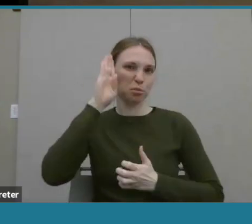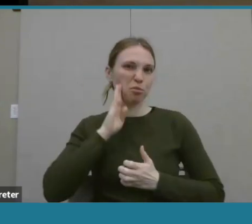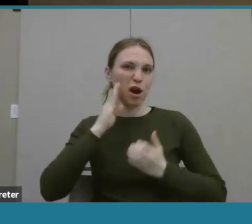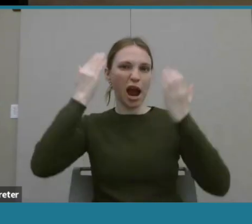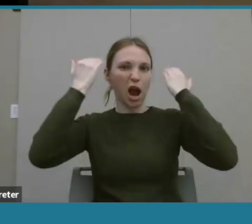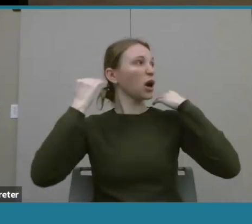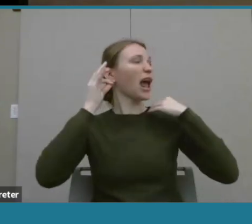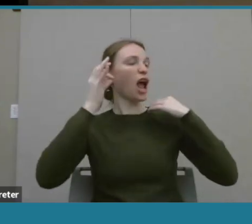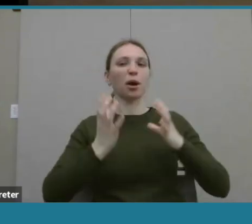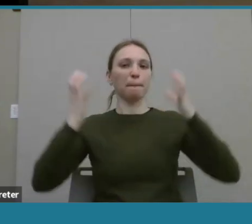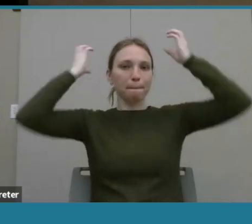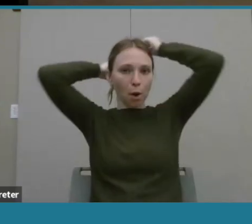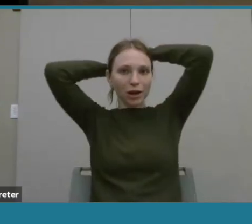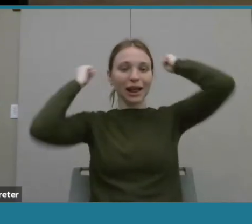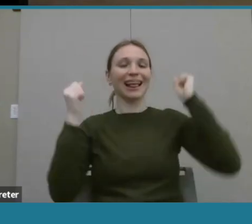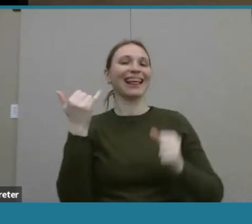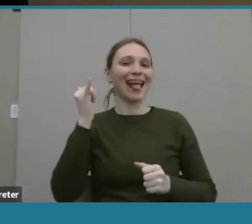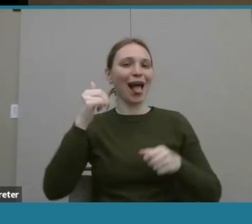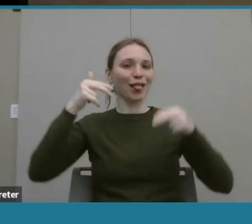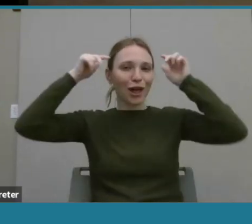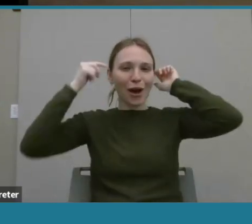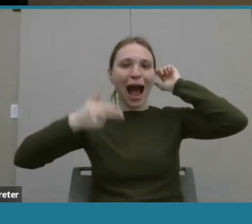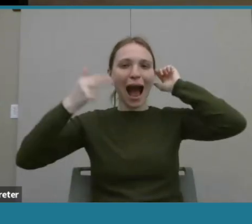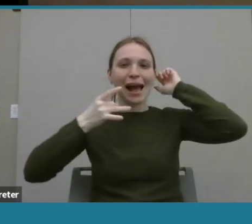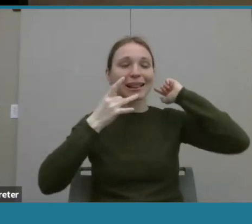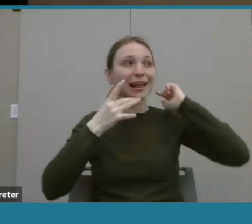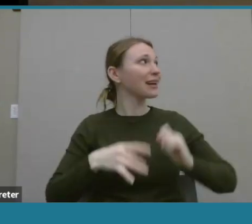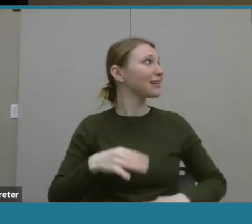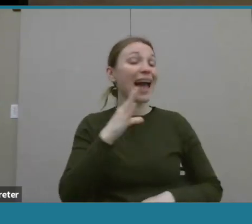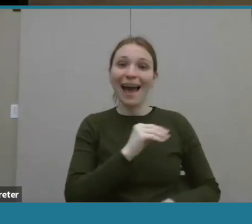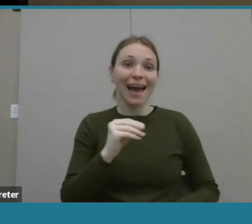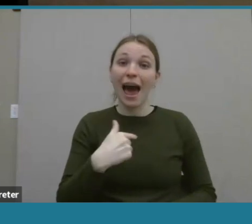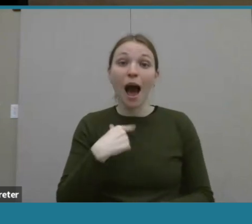with yellow highlights. And I swear there was no memo going around that we all had to wear black,